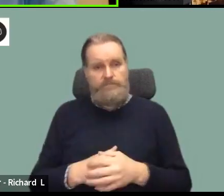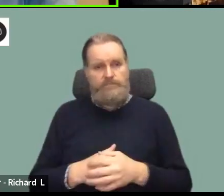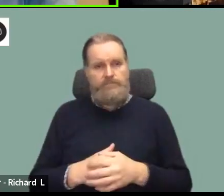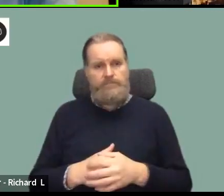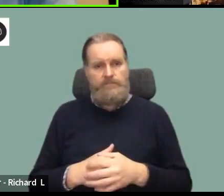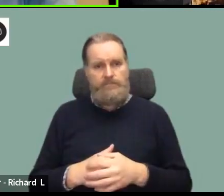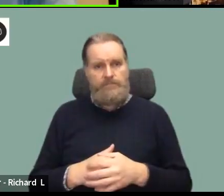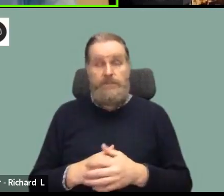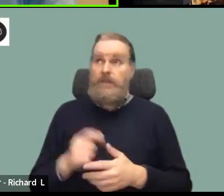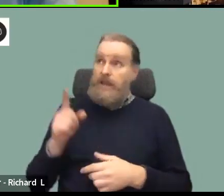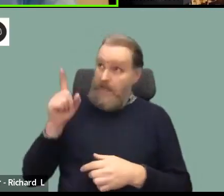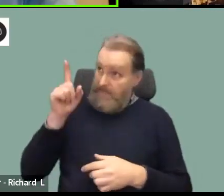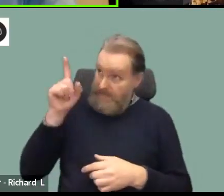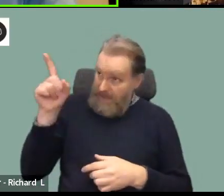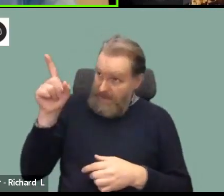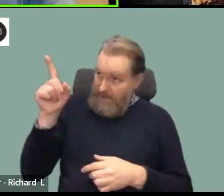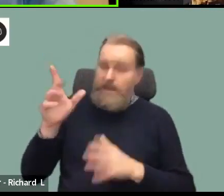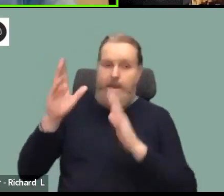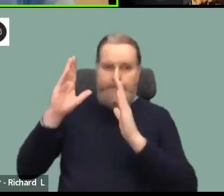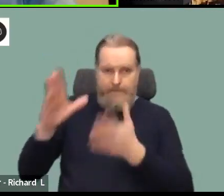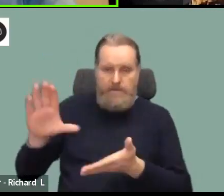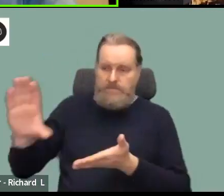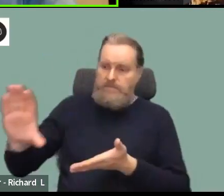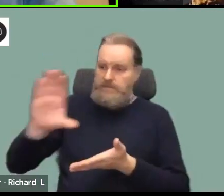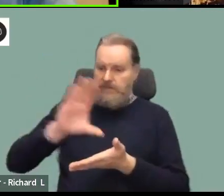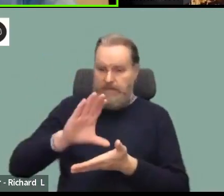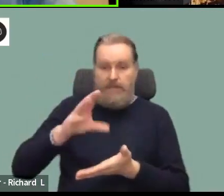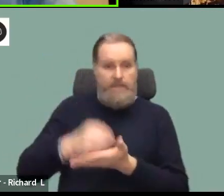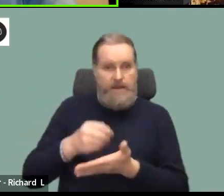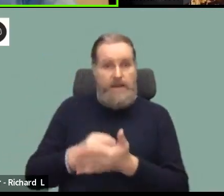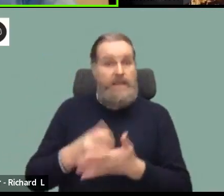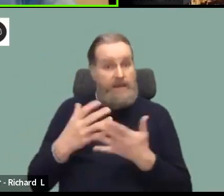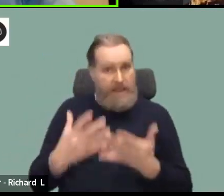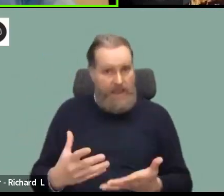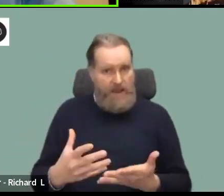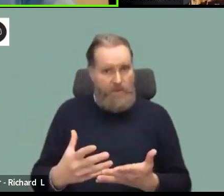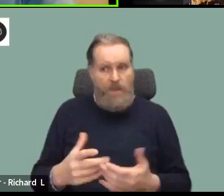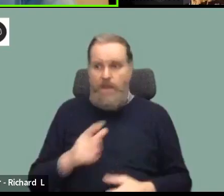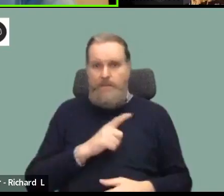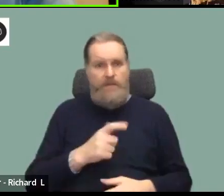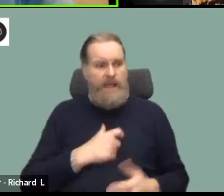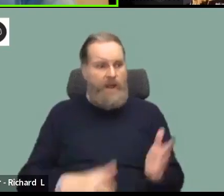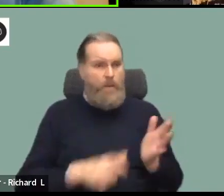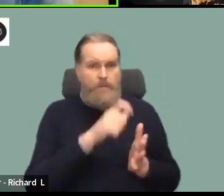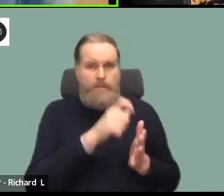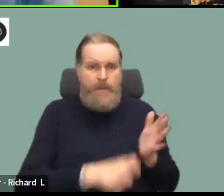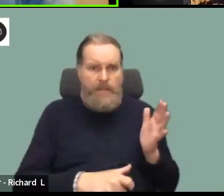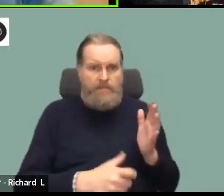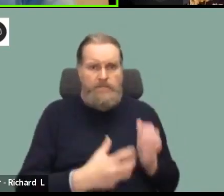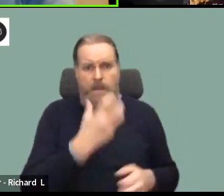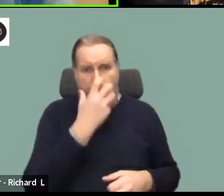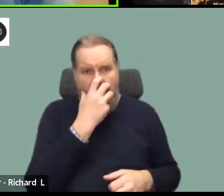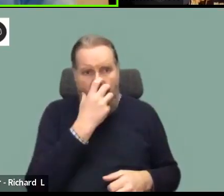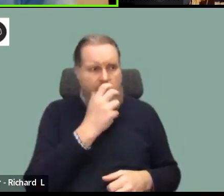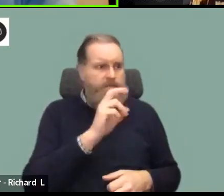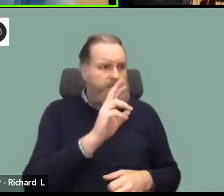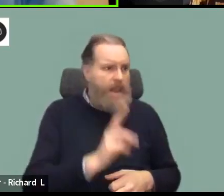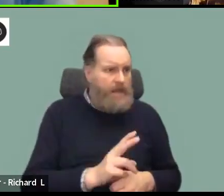we want to say to people is to avert the strike. They must have put money on the table now. w, so that people can get it when their bills are going through the roof.